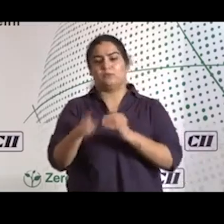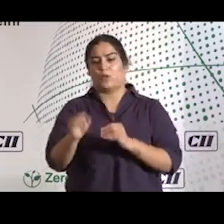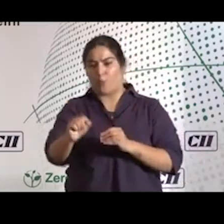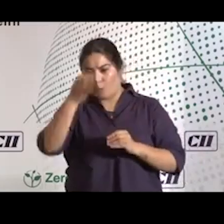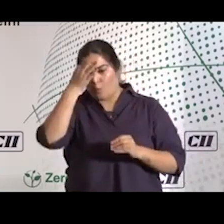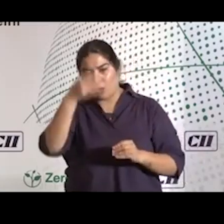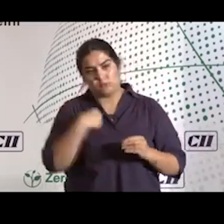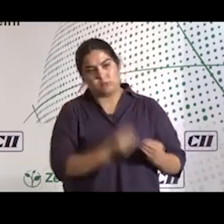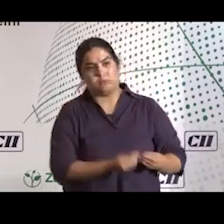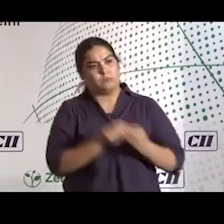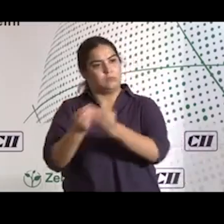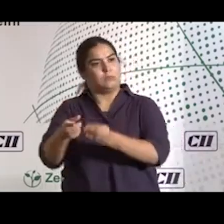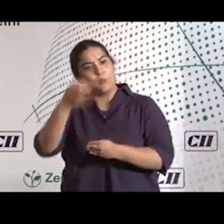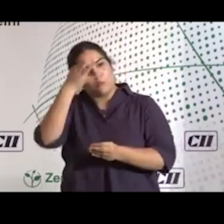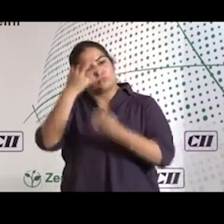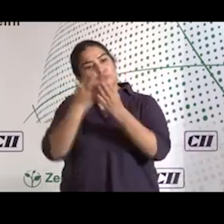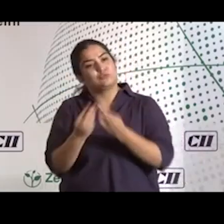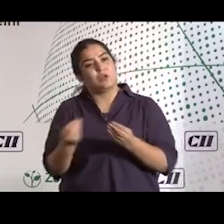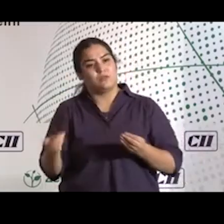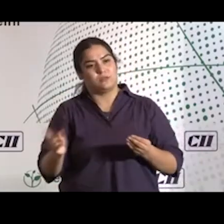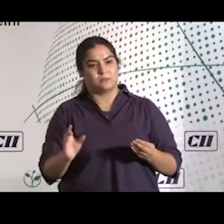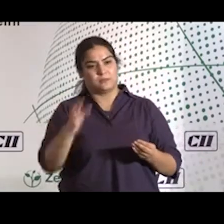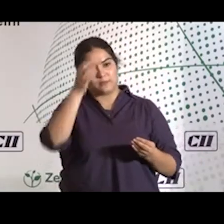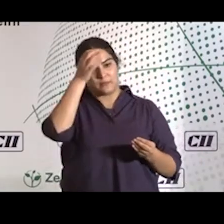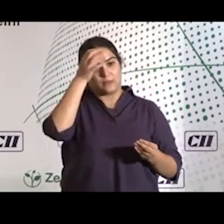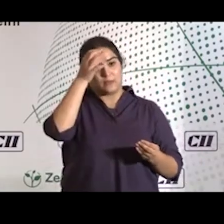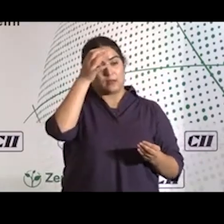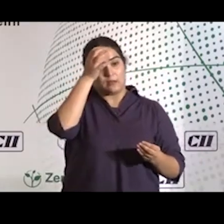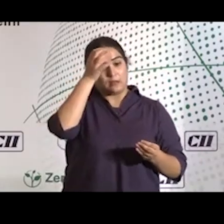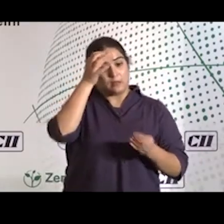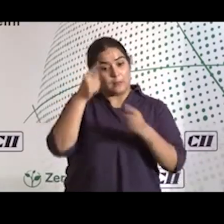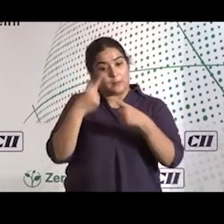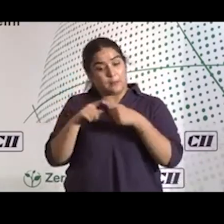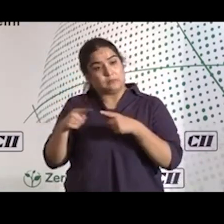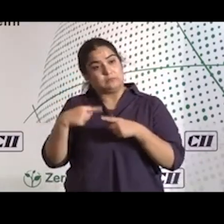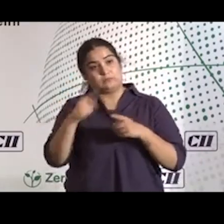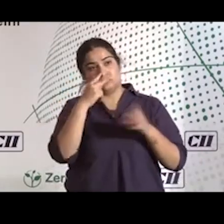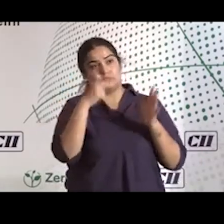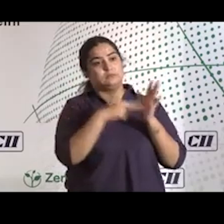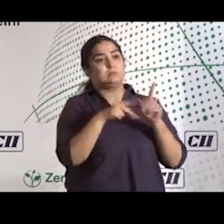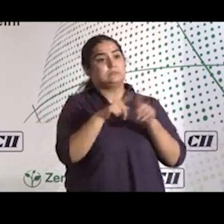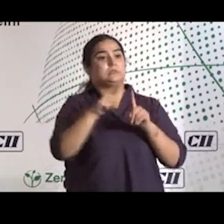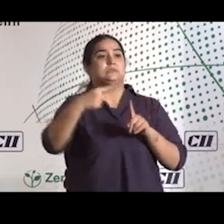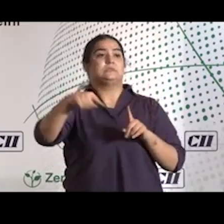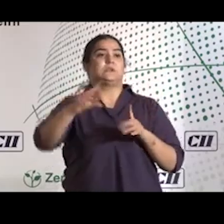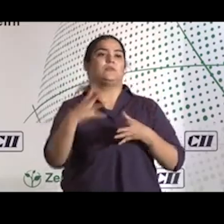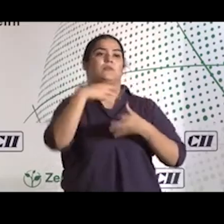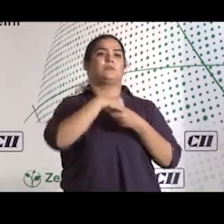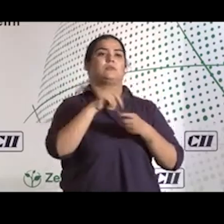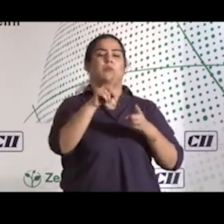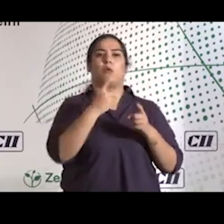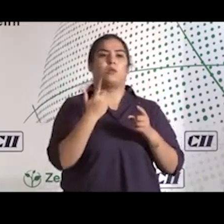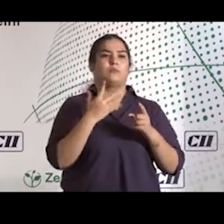and yet is a next product which is going to be so. And from there, I think wonderful job with this social alpha